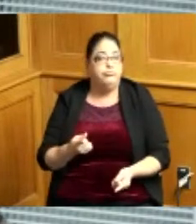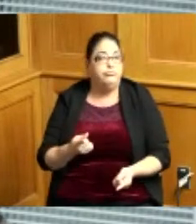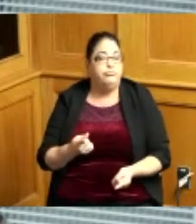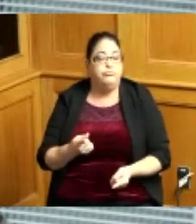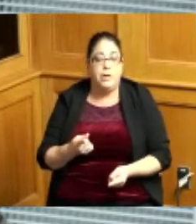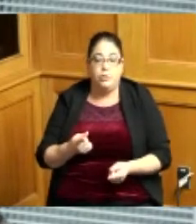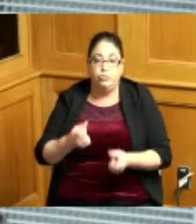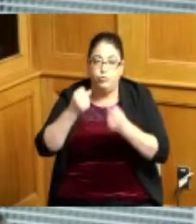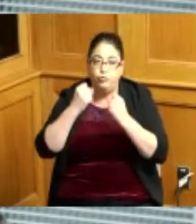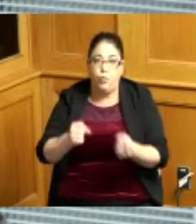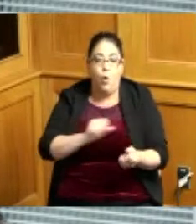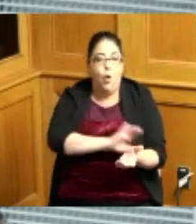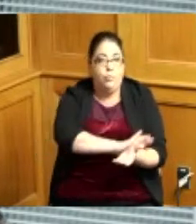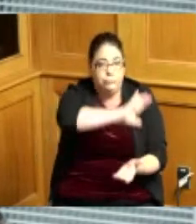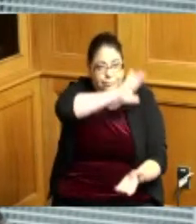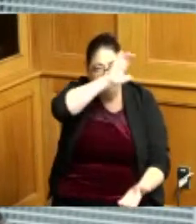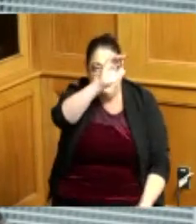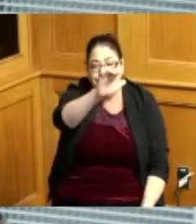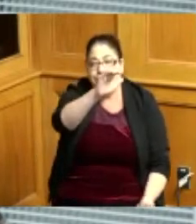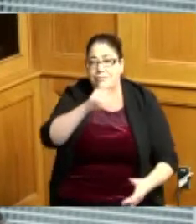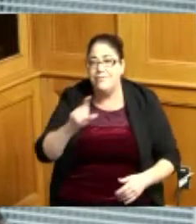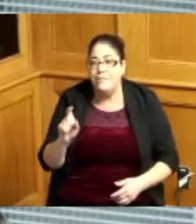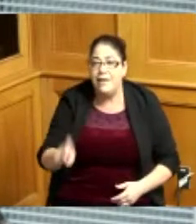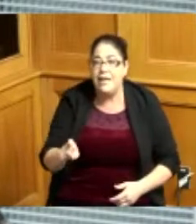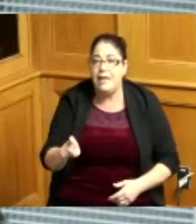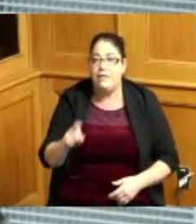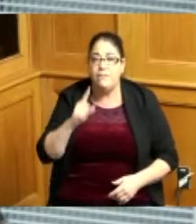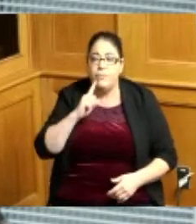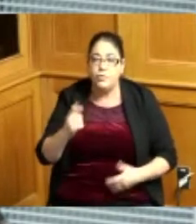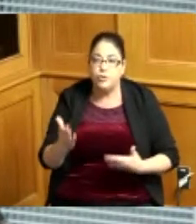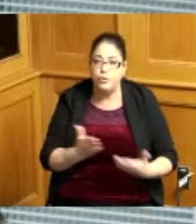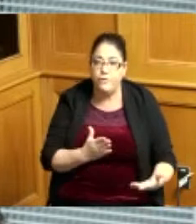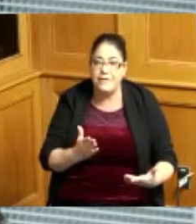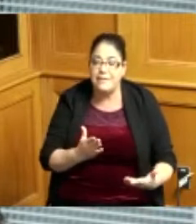in the community as you guys are aware of that we're processing those applications and through